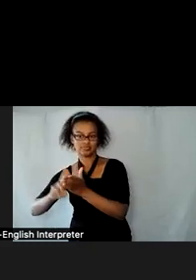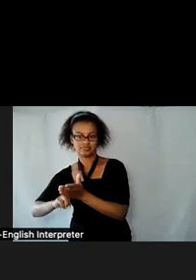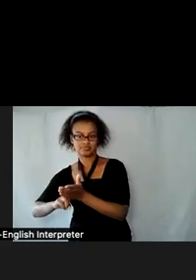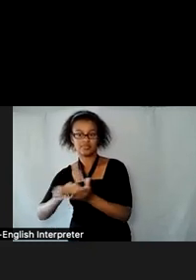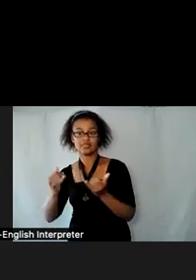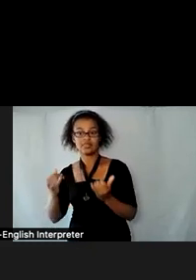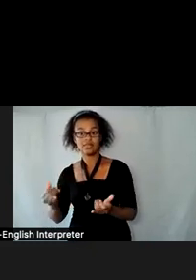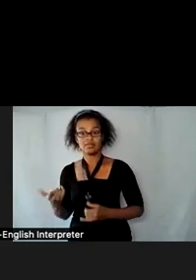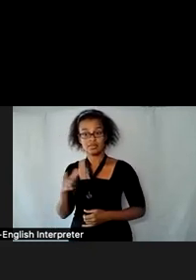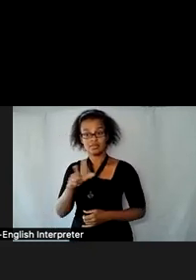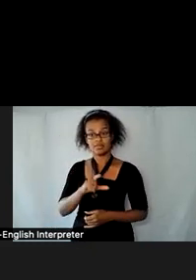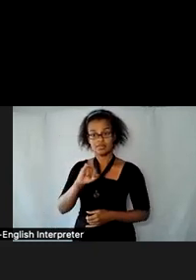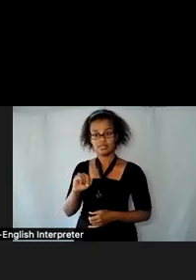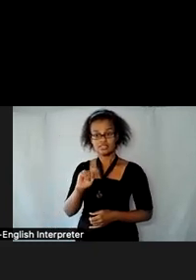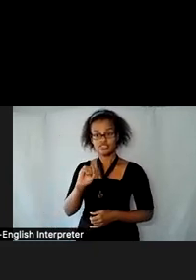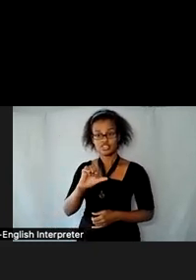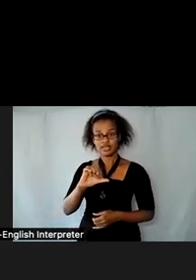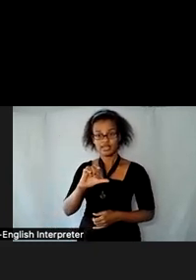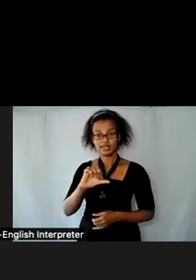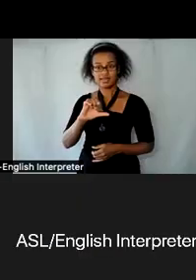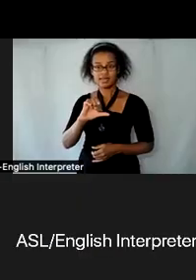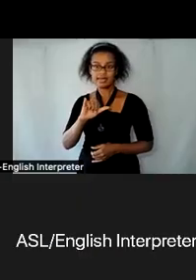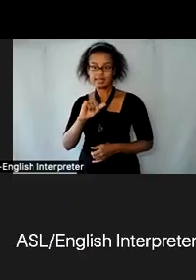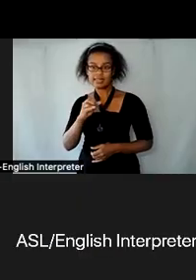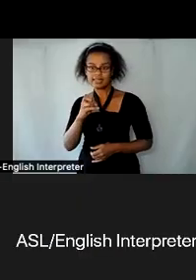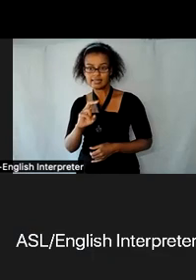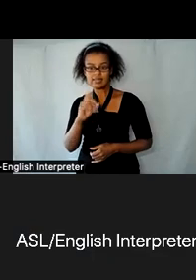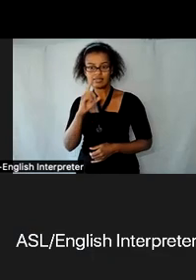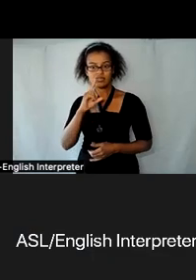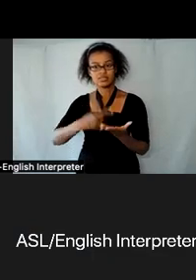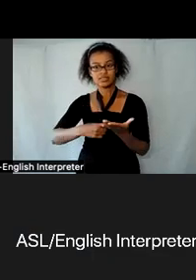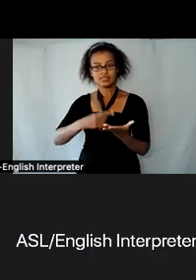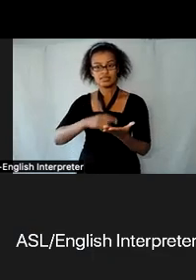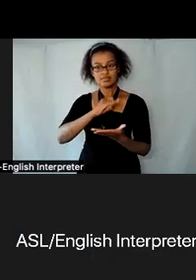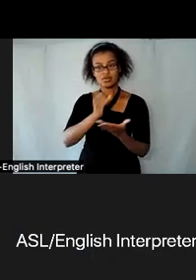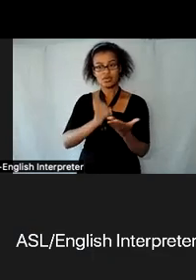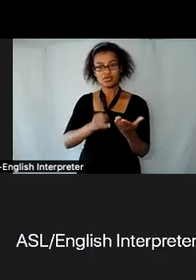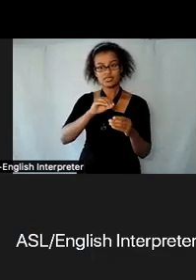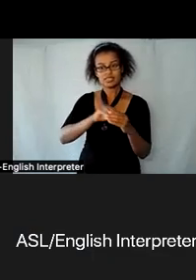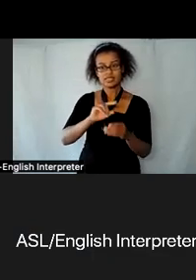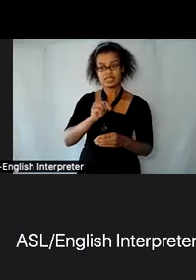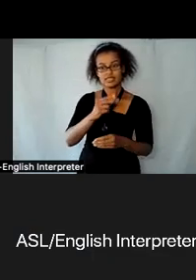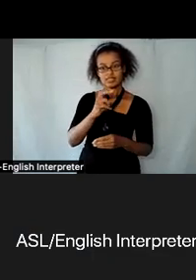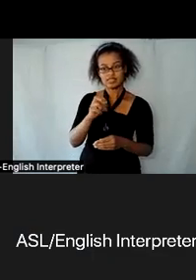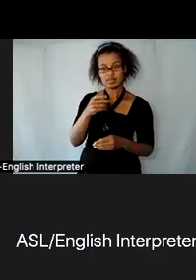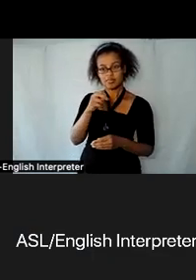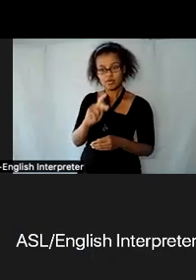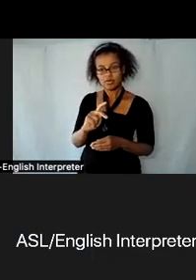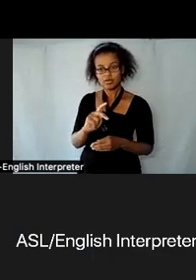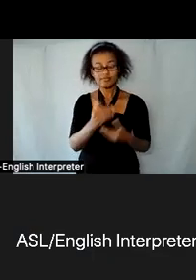over to Jacqueline. Great, thank you so much, Nina.